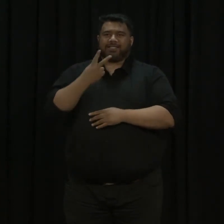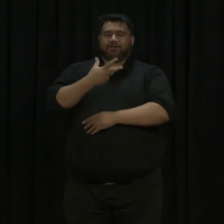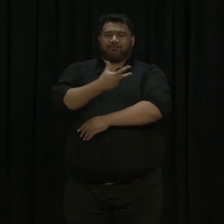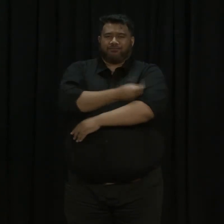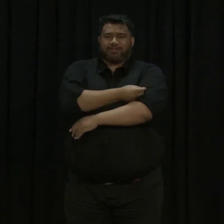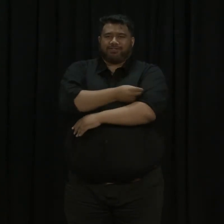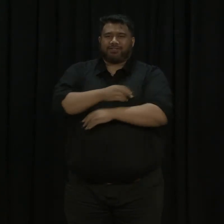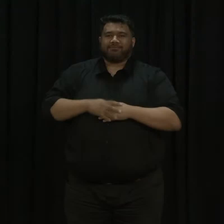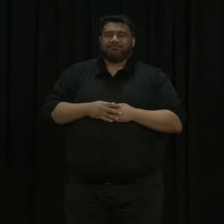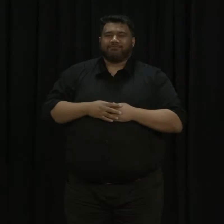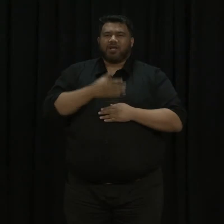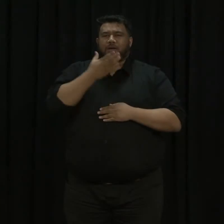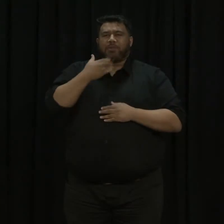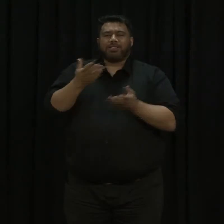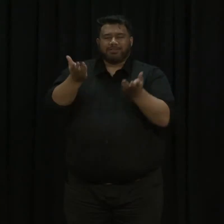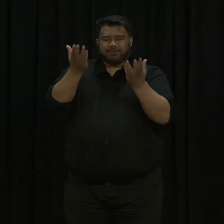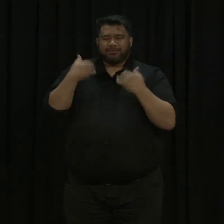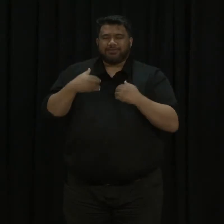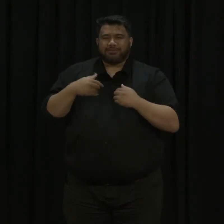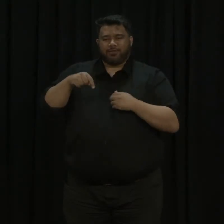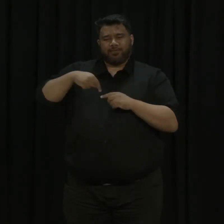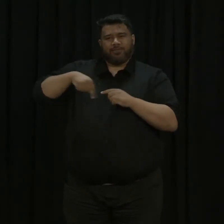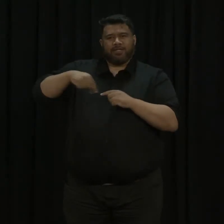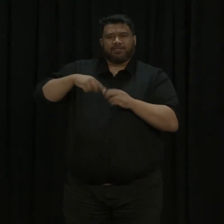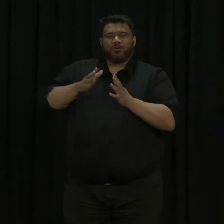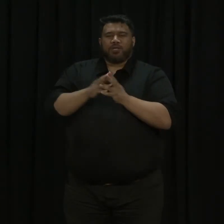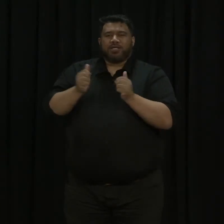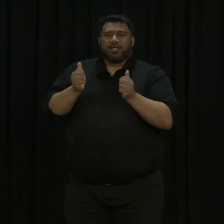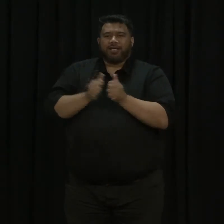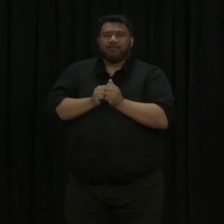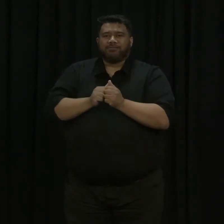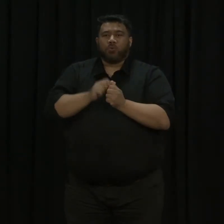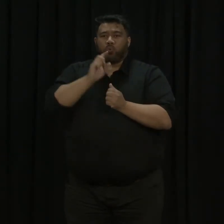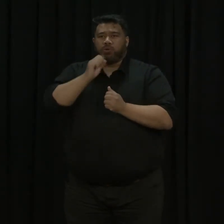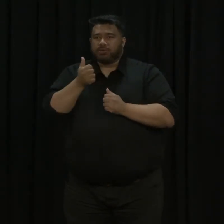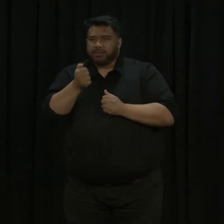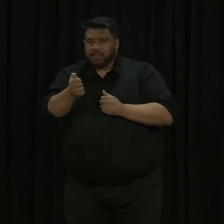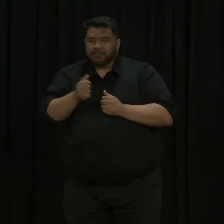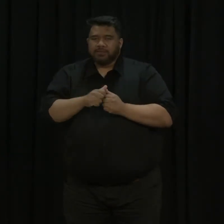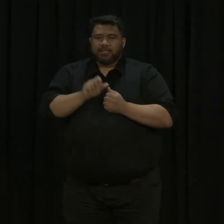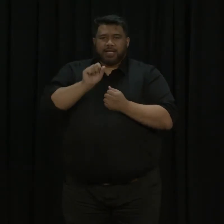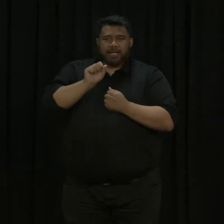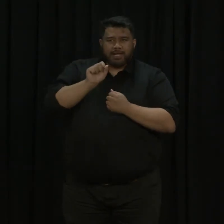Saturday will be eligible and will be sending out reminder